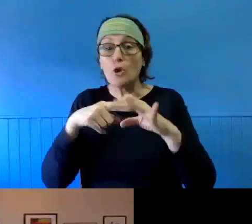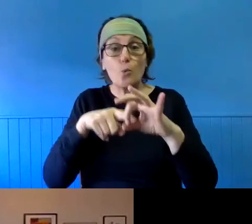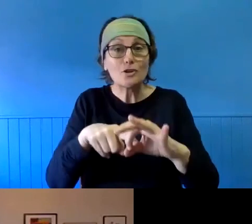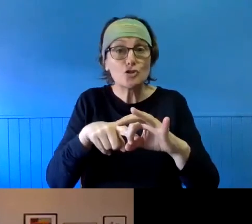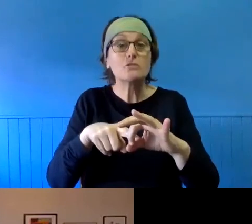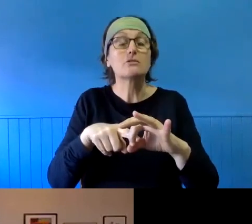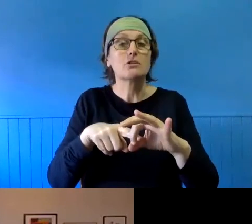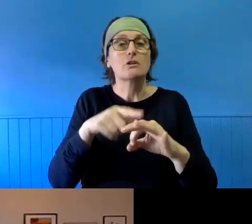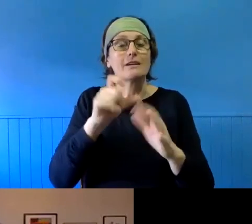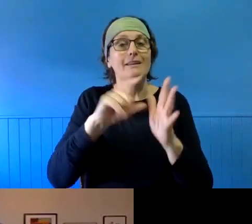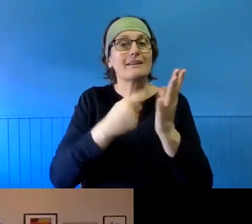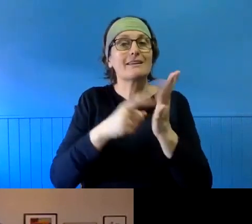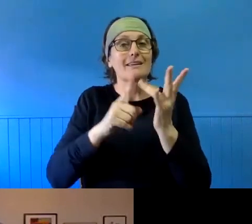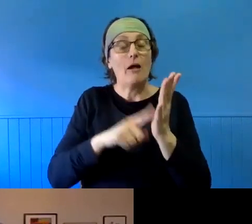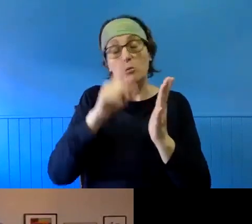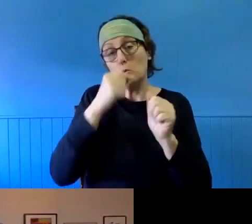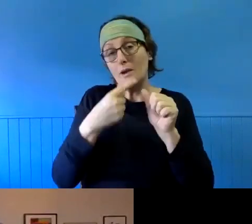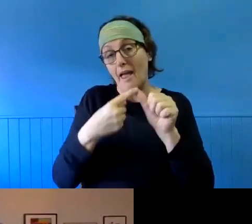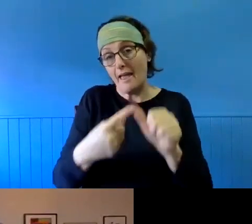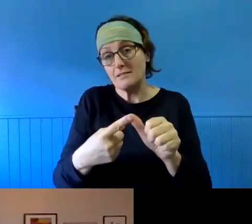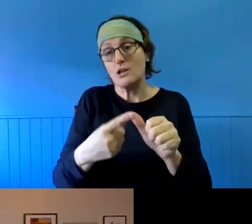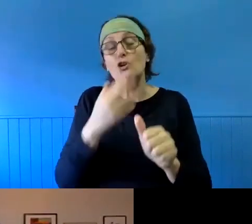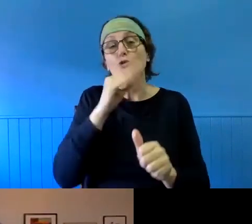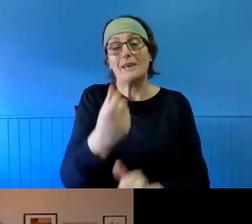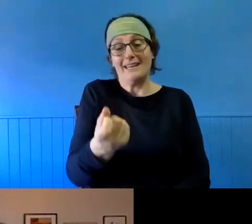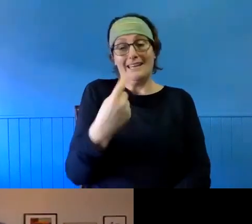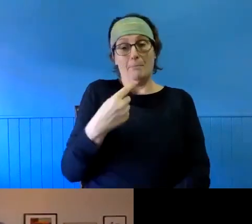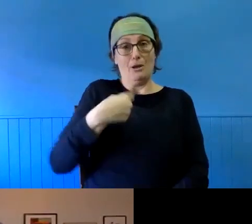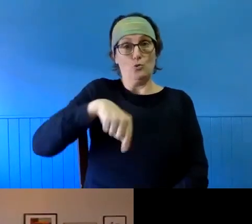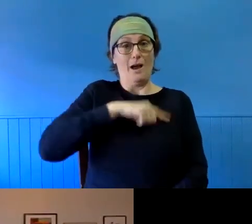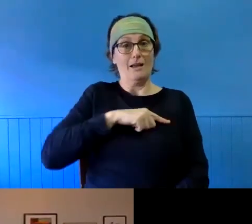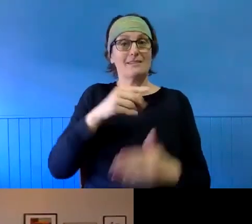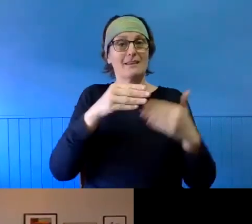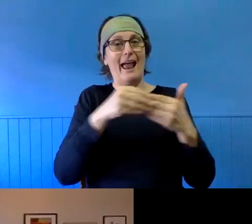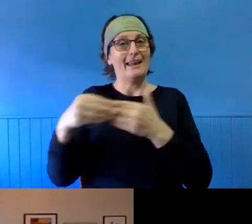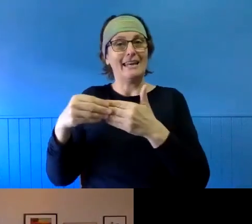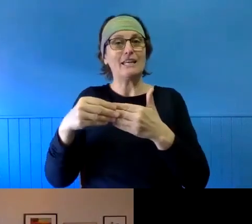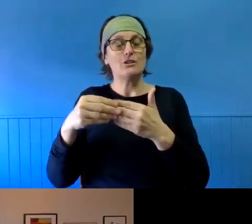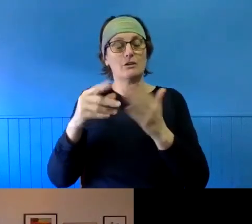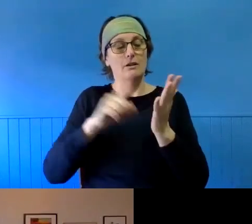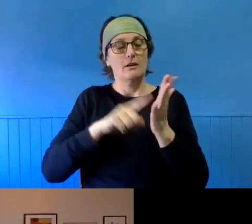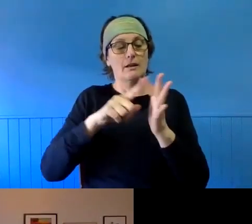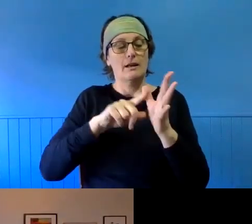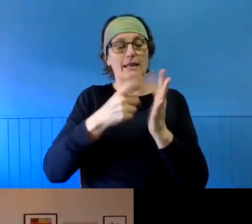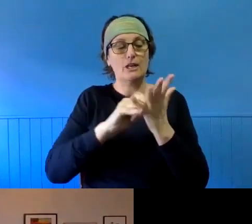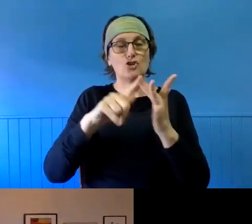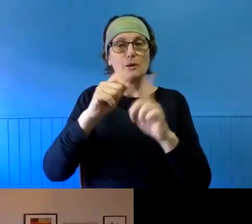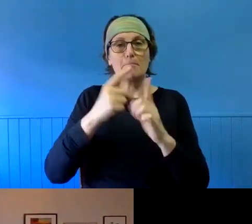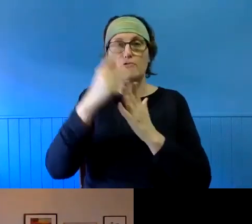Carol to address those, you can send them through to us at leadershiprogram@australiacouncil.gov.au Carol,